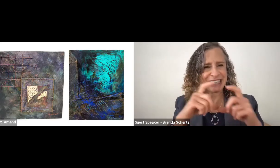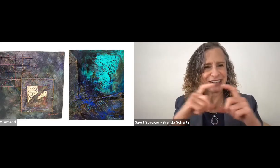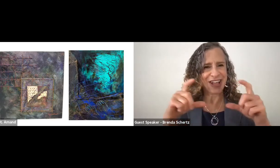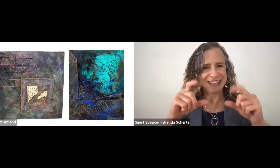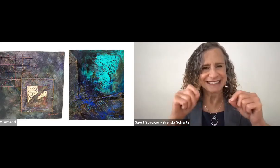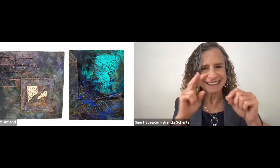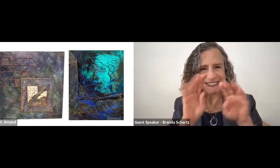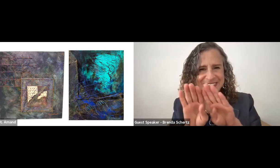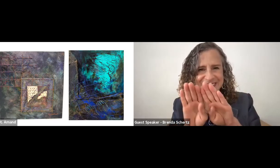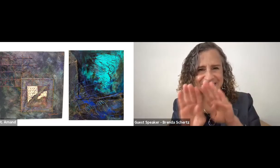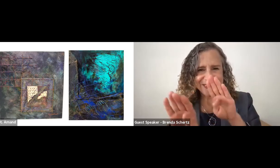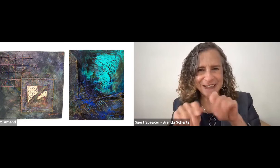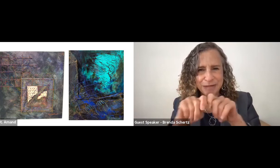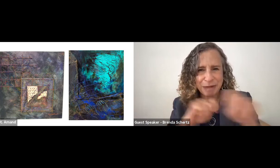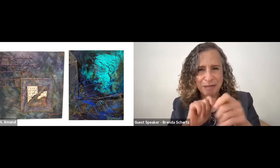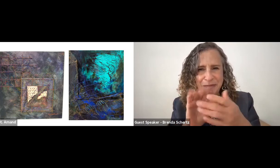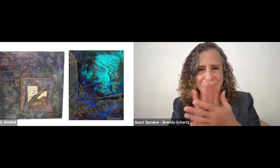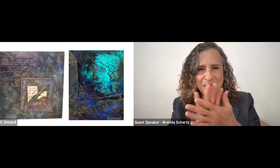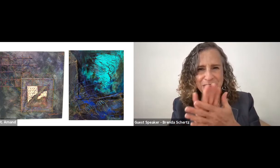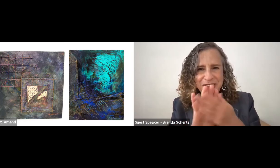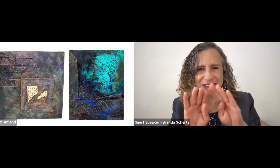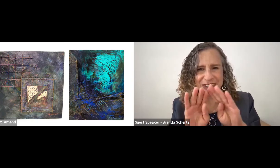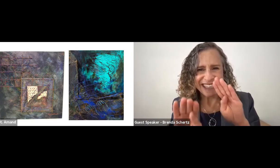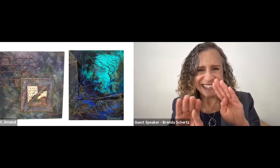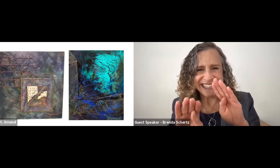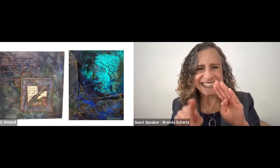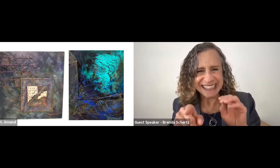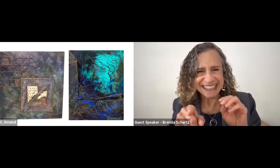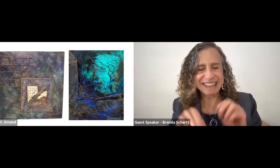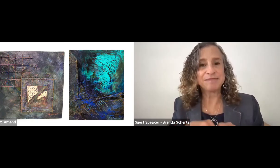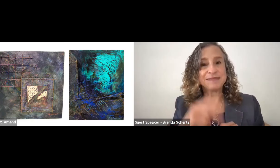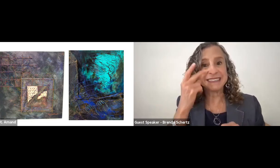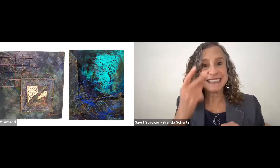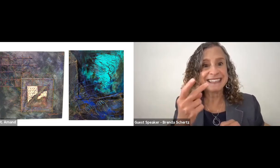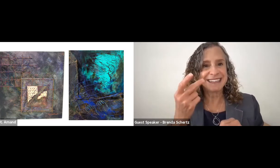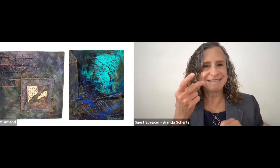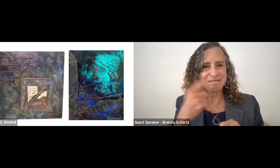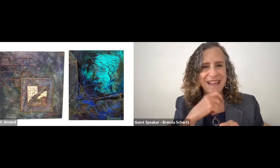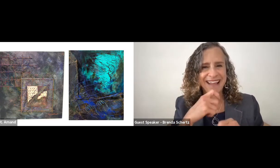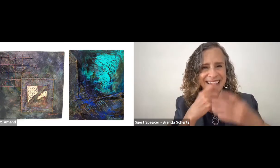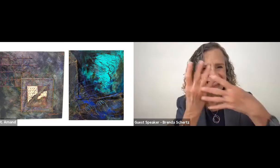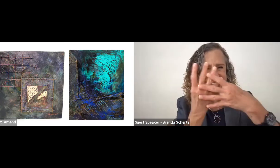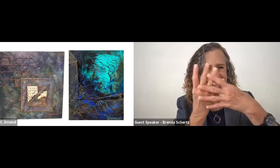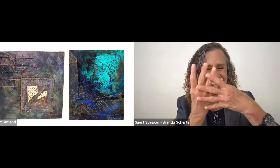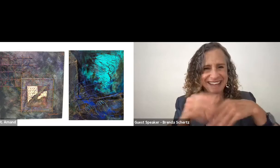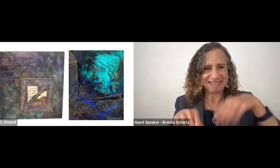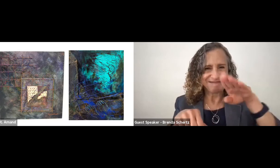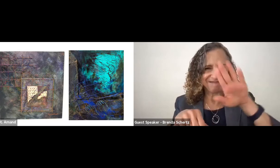Rob Roth also mentioned the ABC cards that he found and would rip into pieces and put in